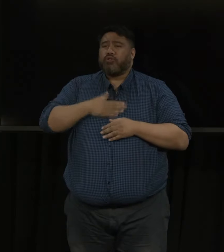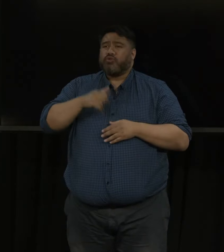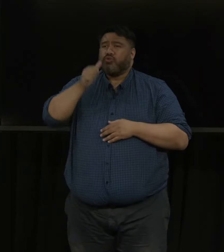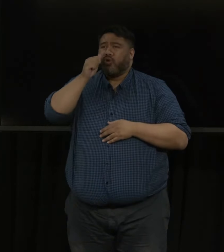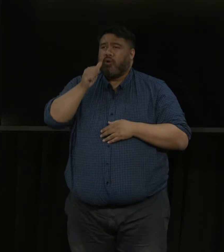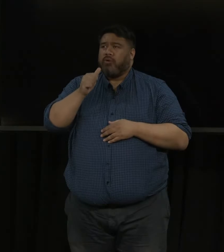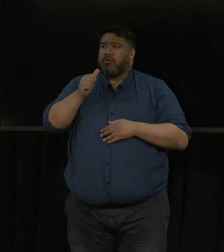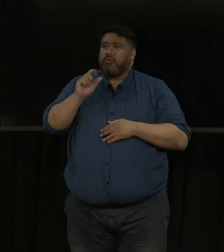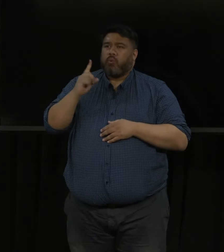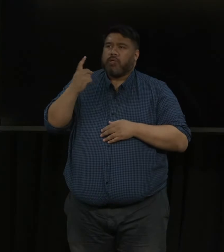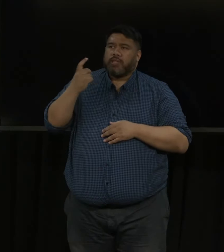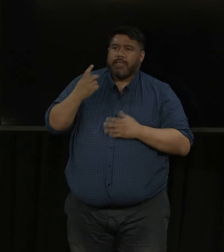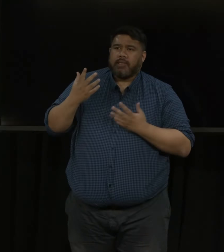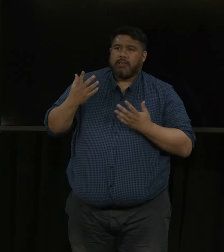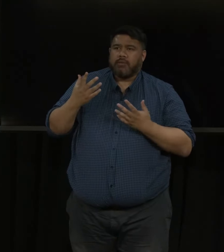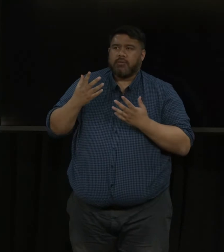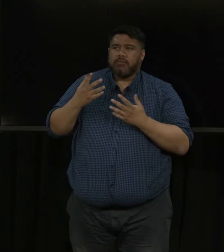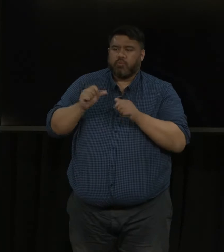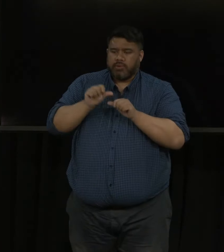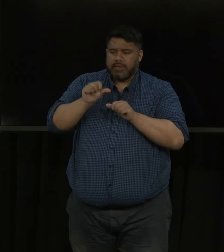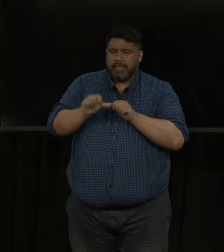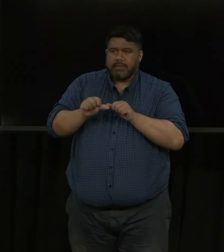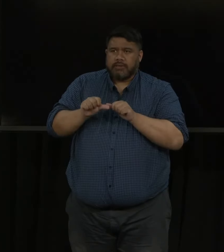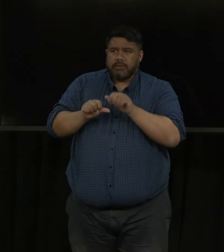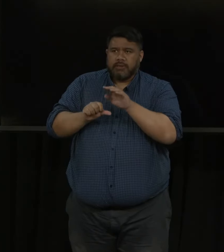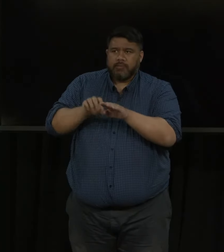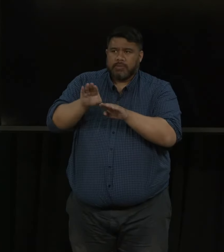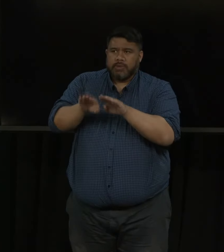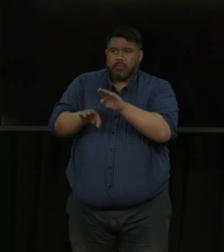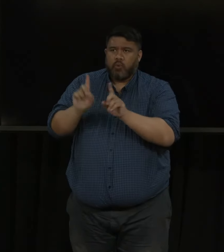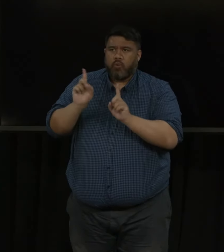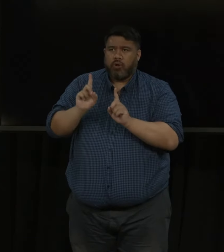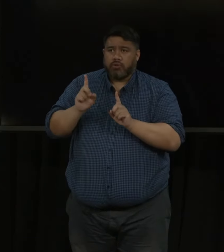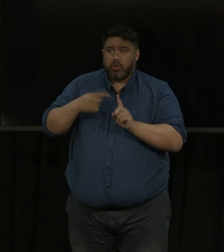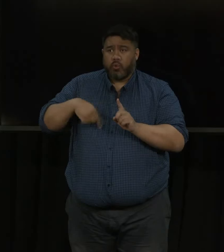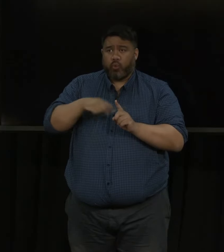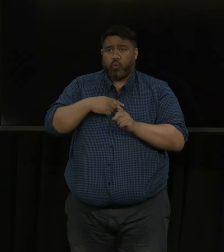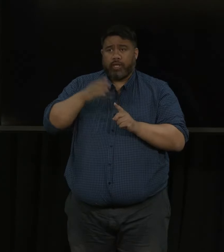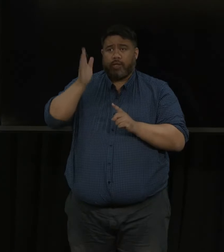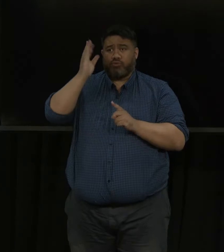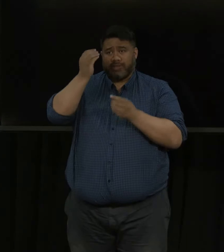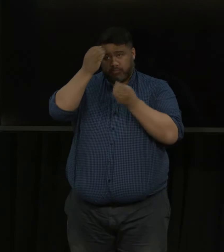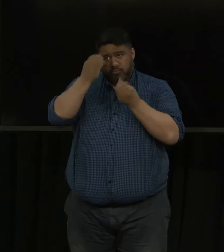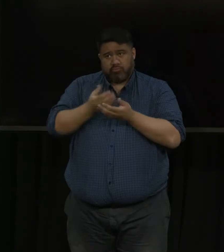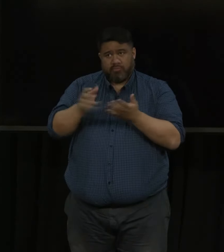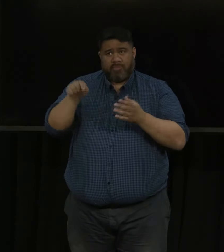done a different job of communicating that or do you think you should have done a better job in mitigating that?>> I think what people are